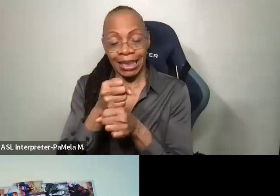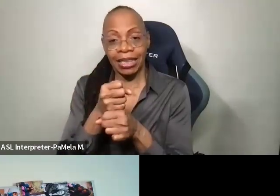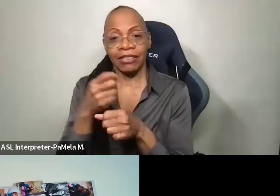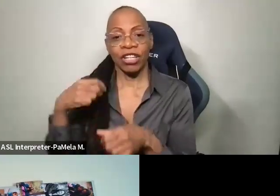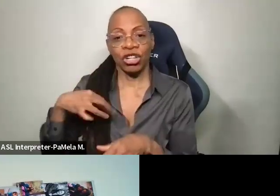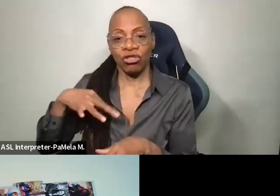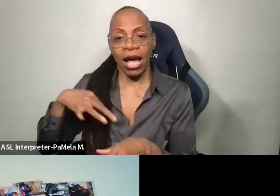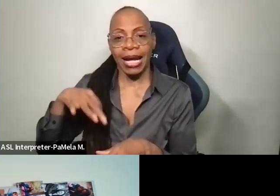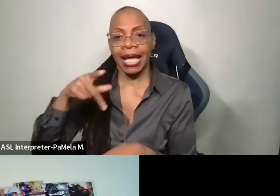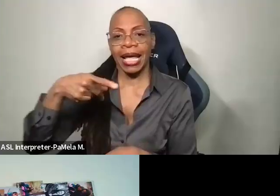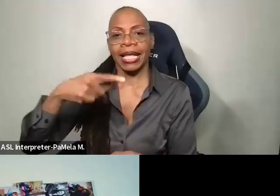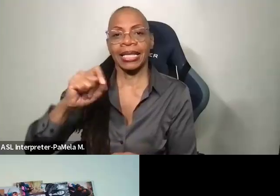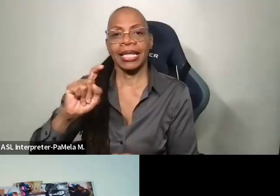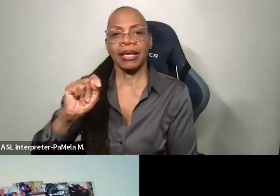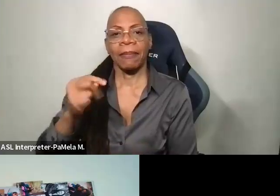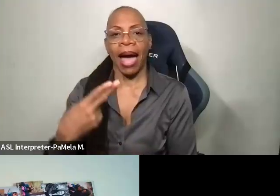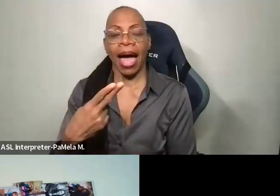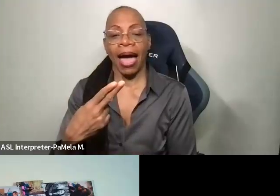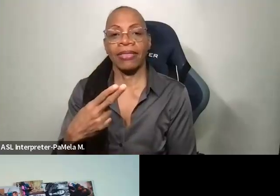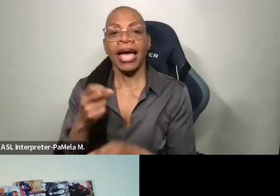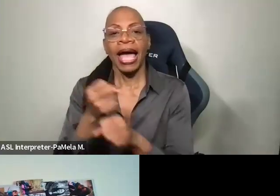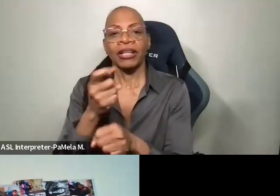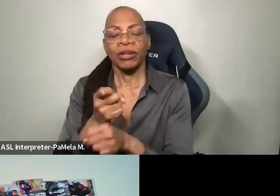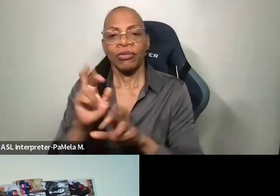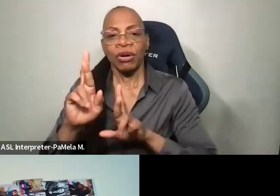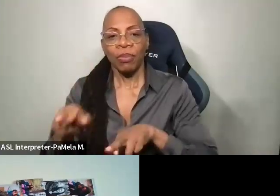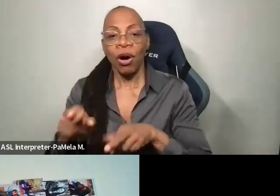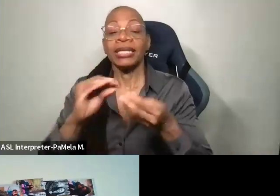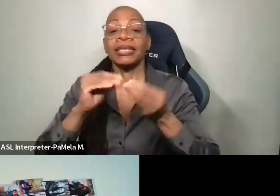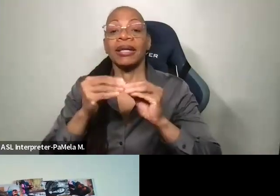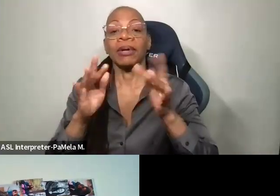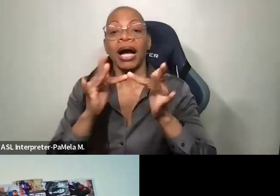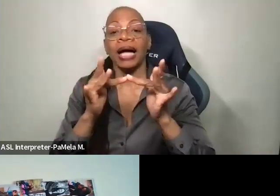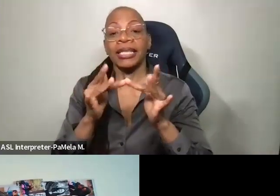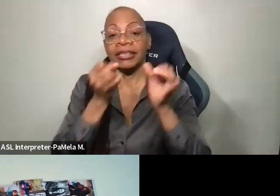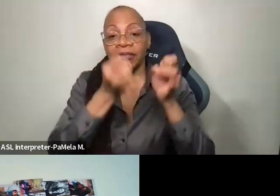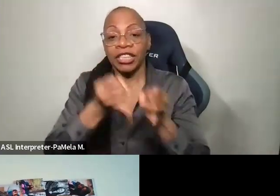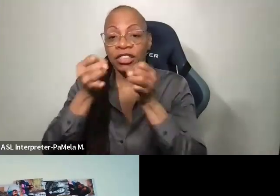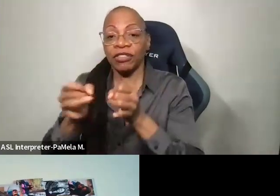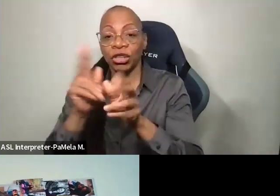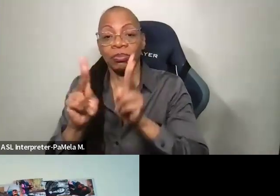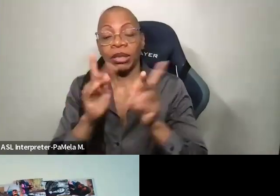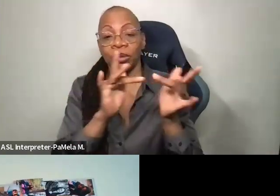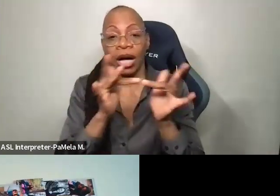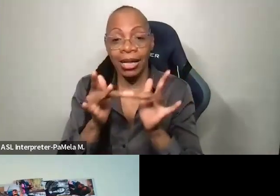And so those outreach contacts, the number of individual people you contacted, the number that you, number of times that you contacted them,